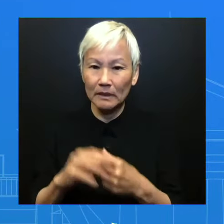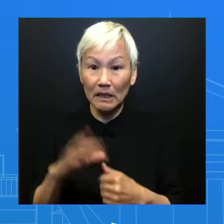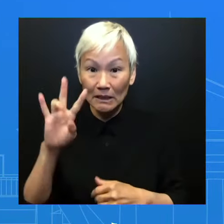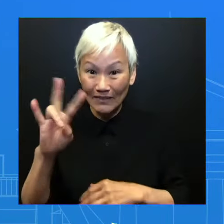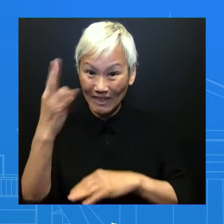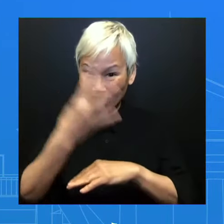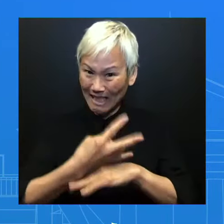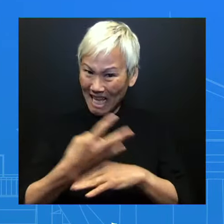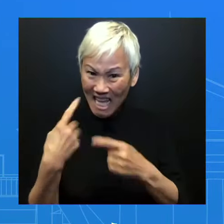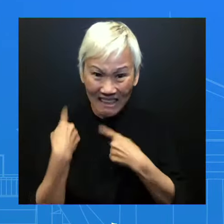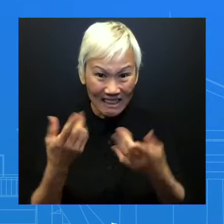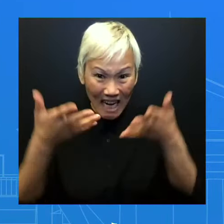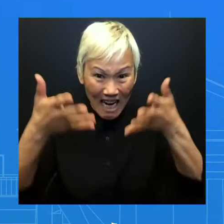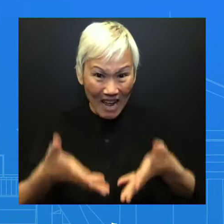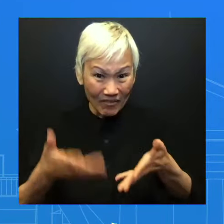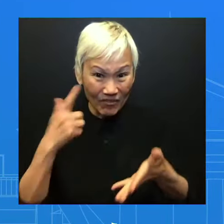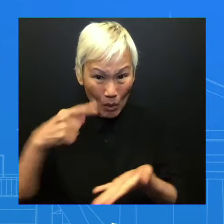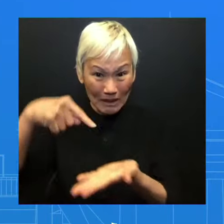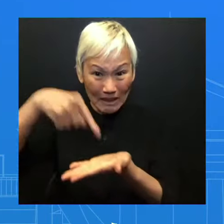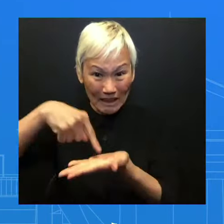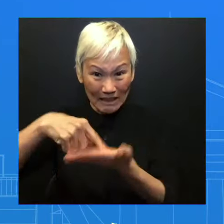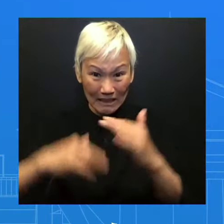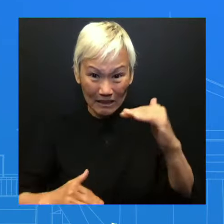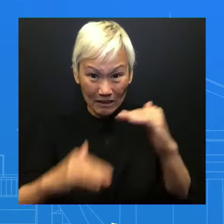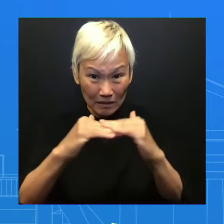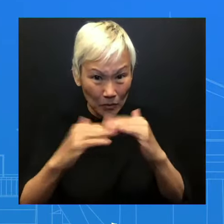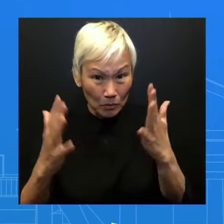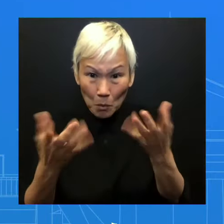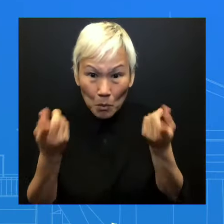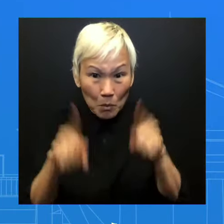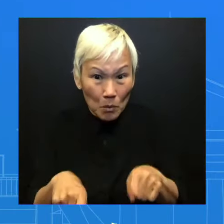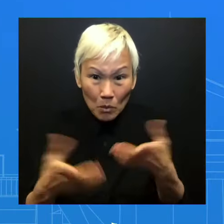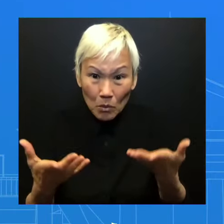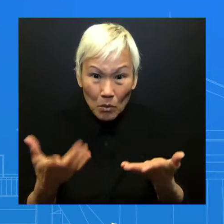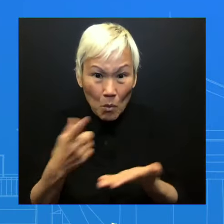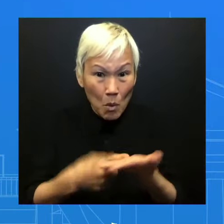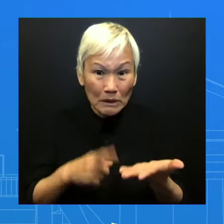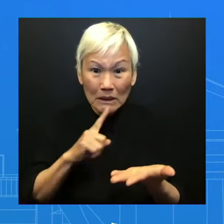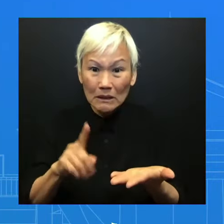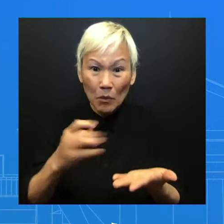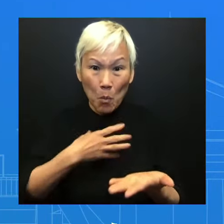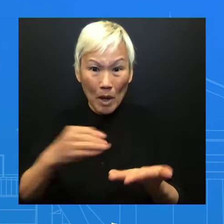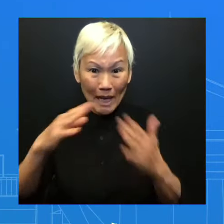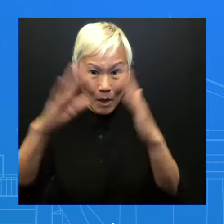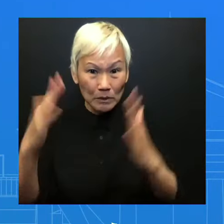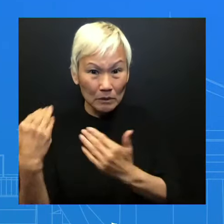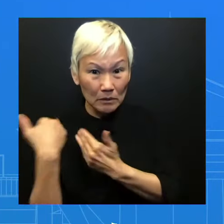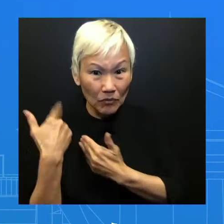who rely on payments from the government to pay their own bills? Should people be worried that they might not see a deposit next week